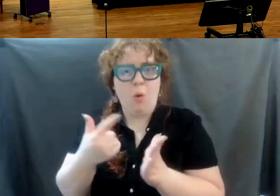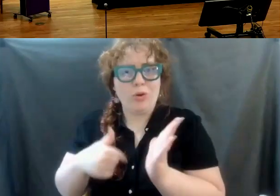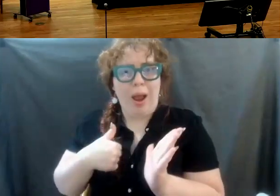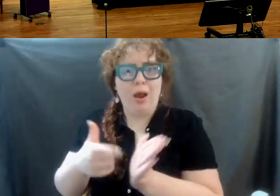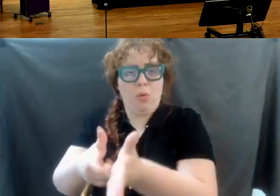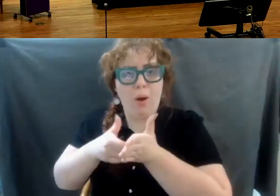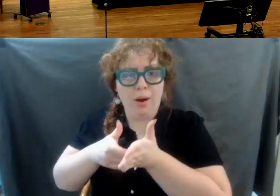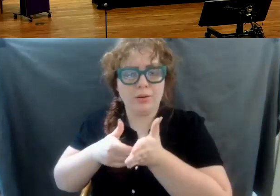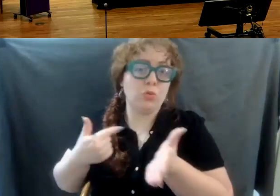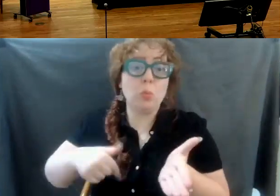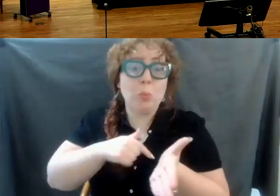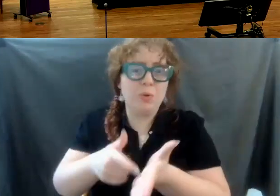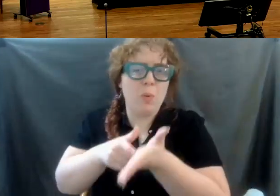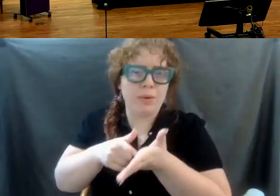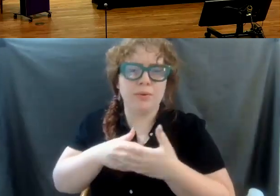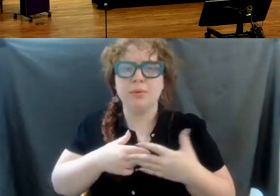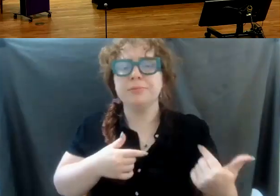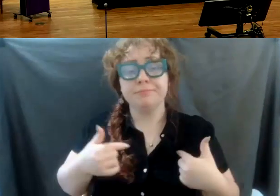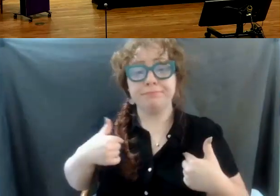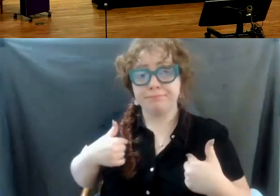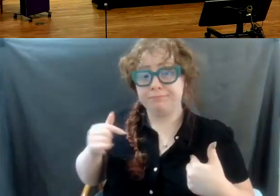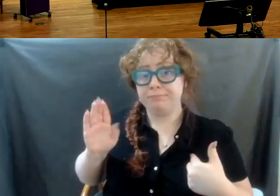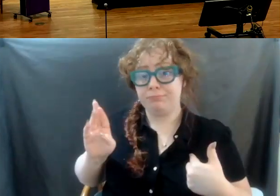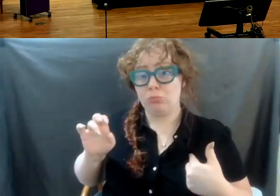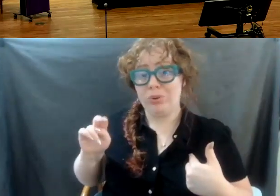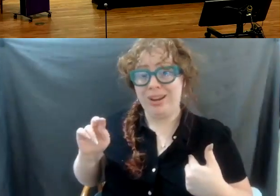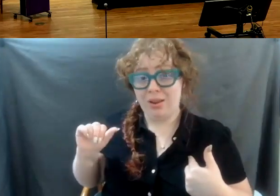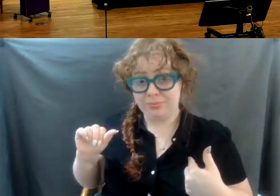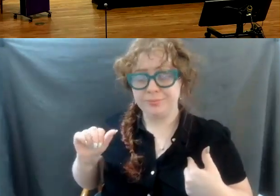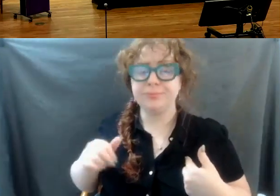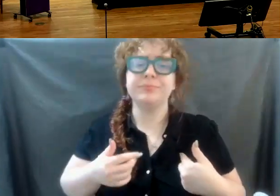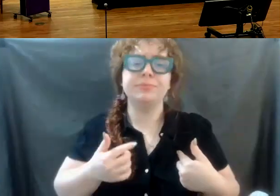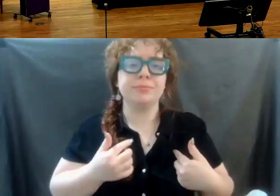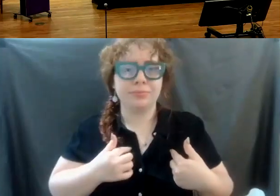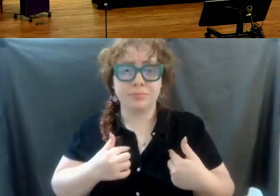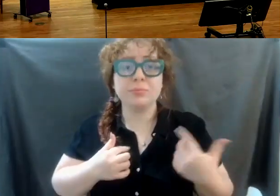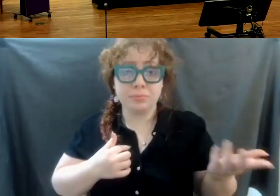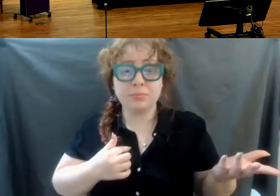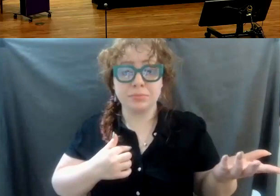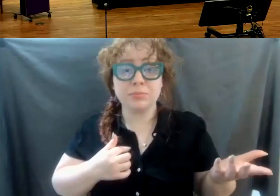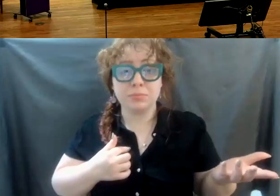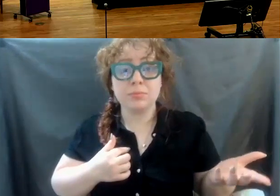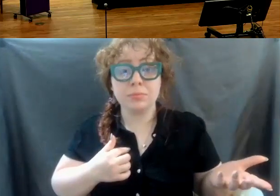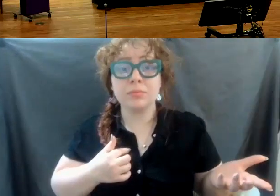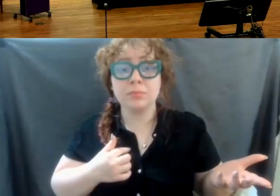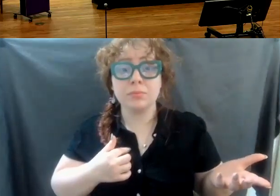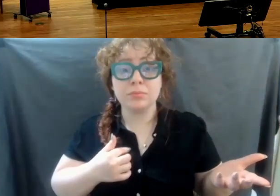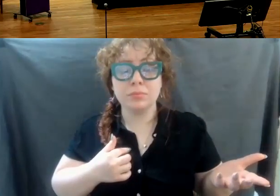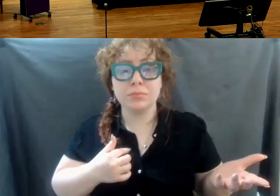Yeah. I think one thing that has been coming to mind for me is that we require safety from the system.